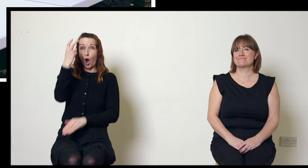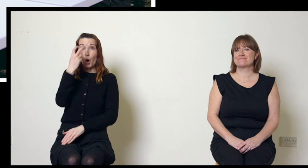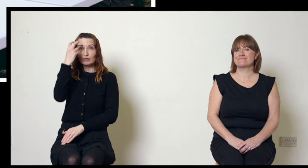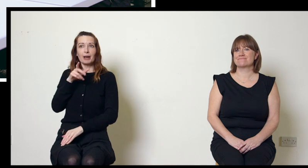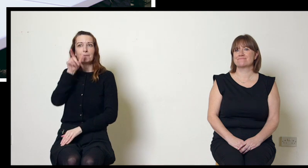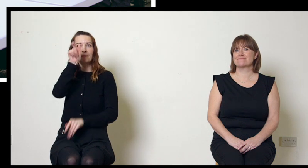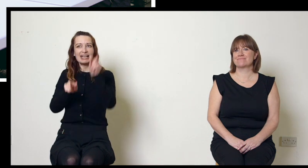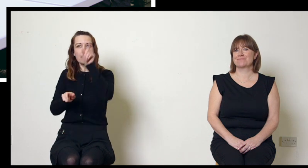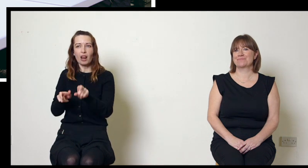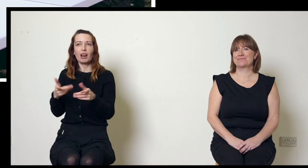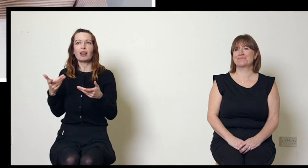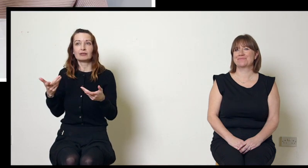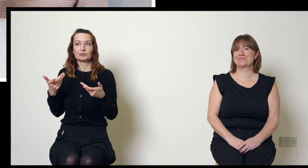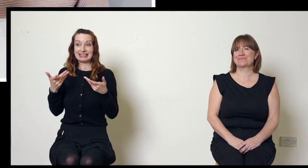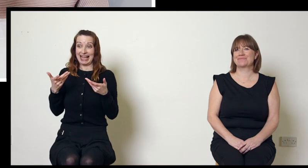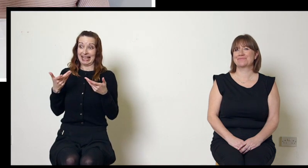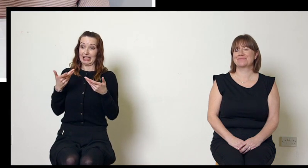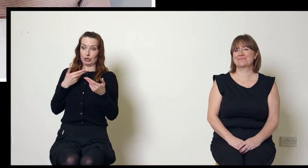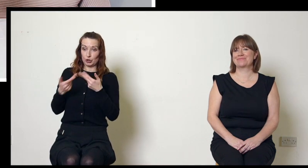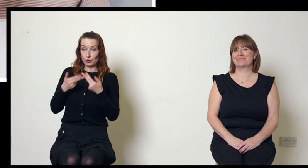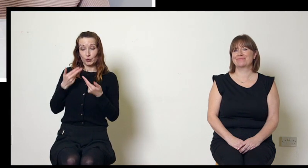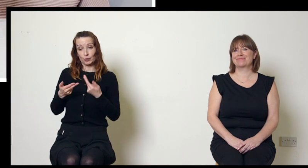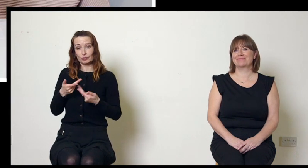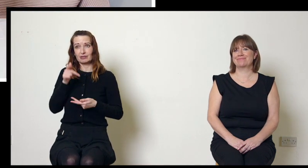I mean, we, you know, today in the news when they're saying they can't keep up